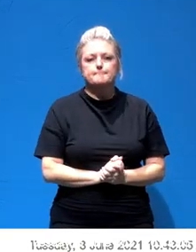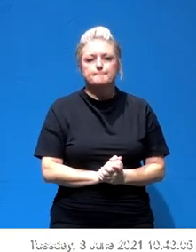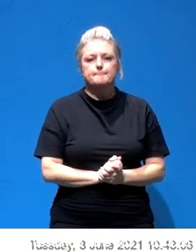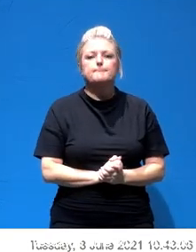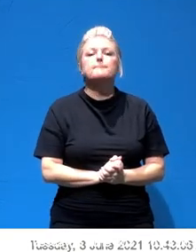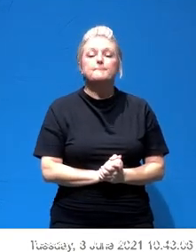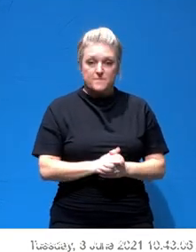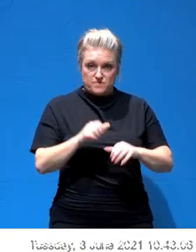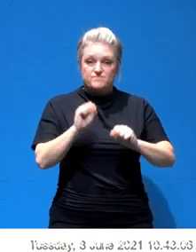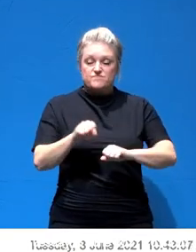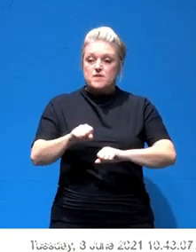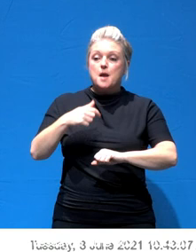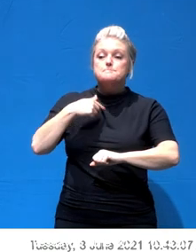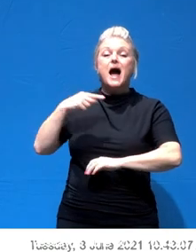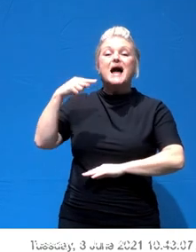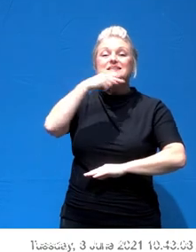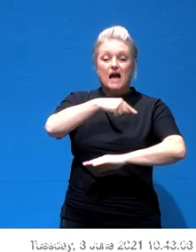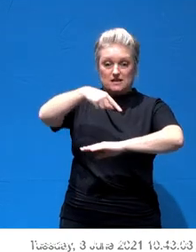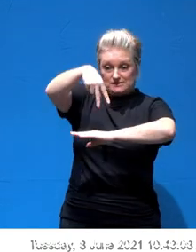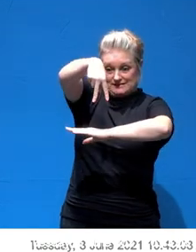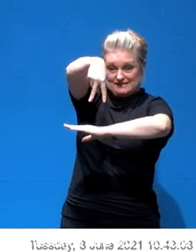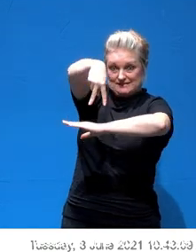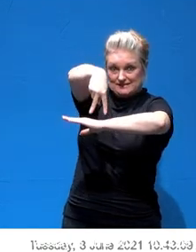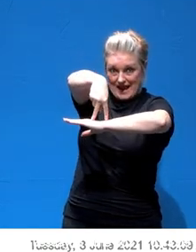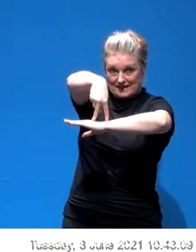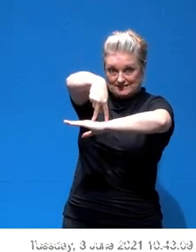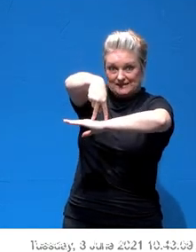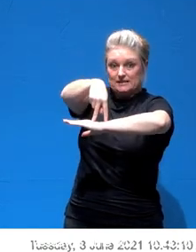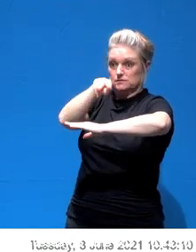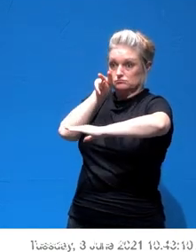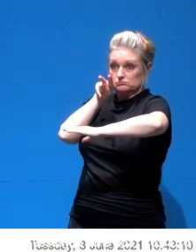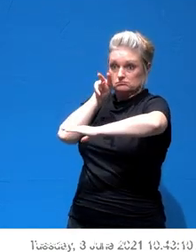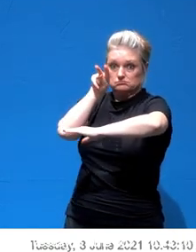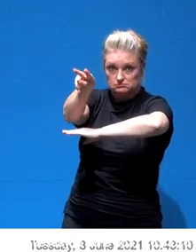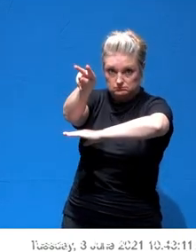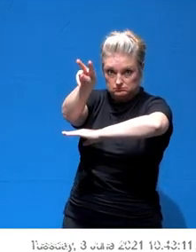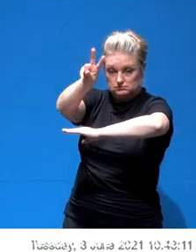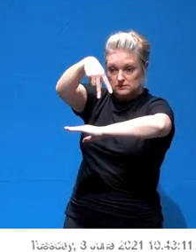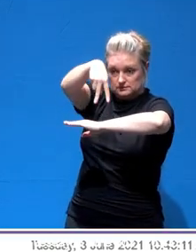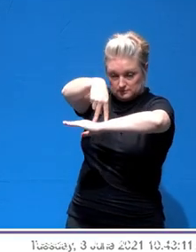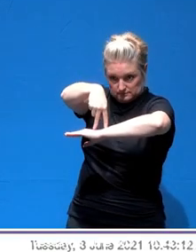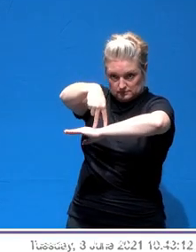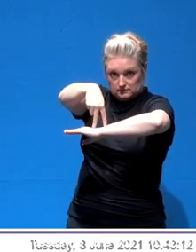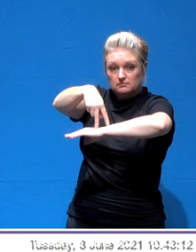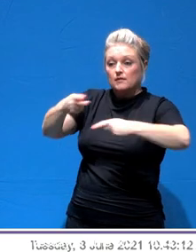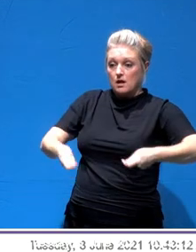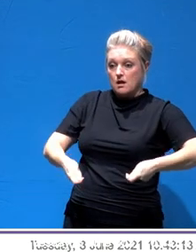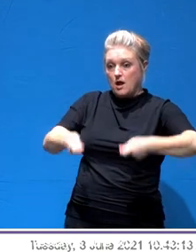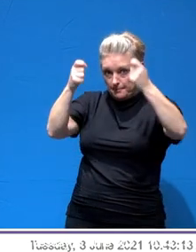He was standing in the waiting room, in the emergency department, and I took the photo from my phone.